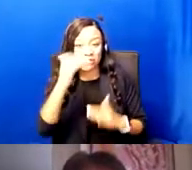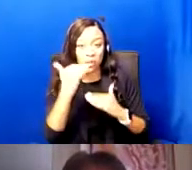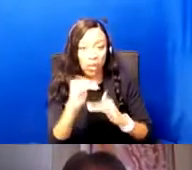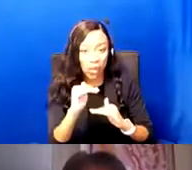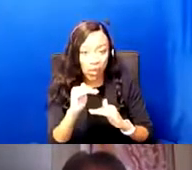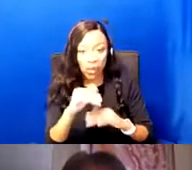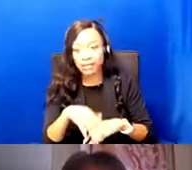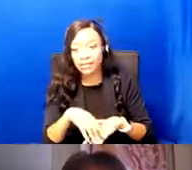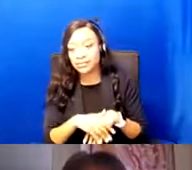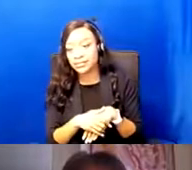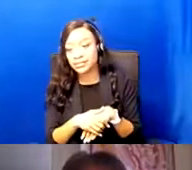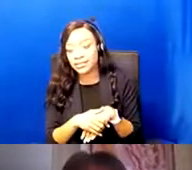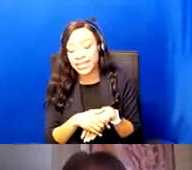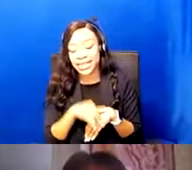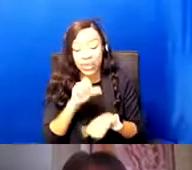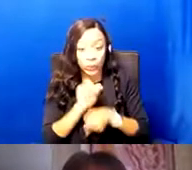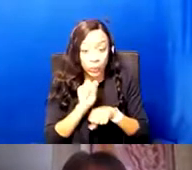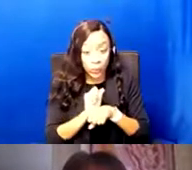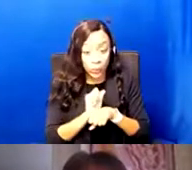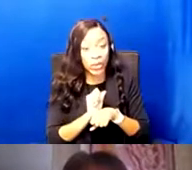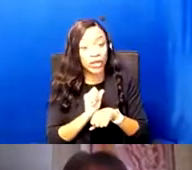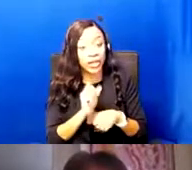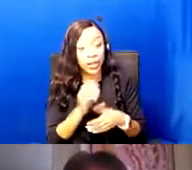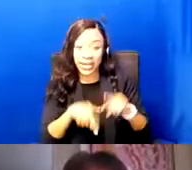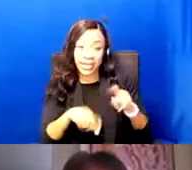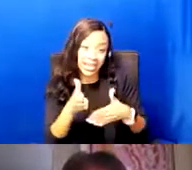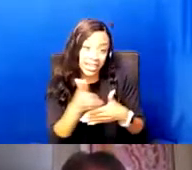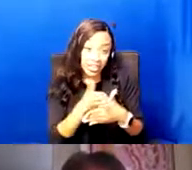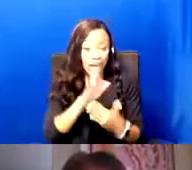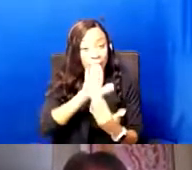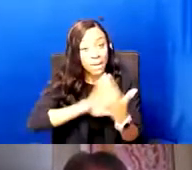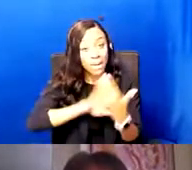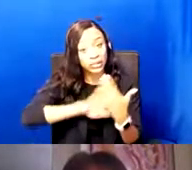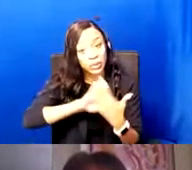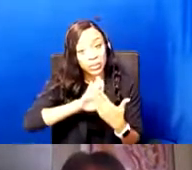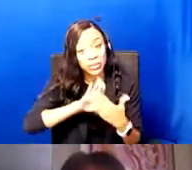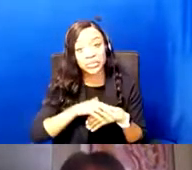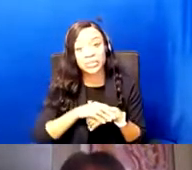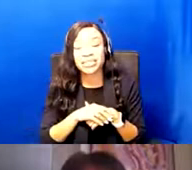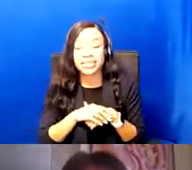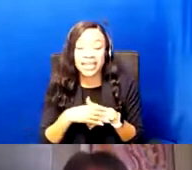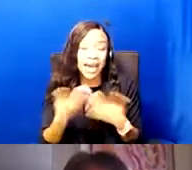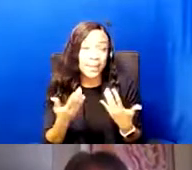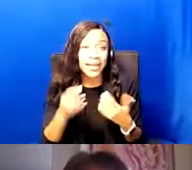the sharing of this work in person I just think we have to use our imaginations and figure out how to keep it going because there's so much power